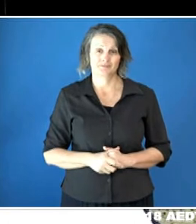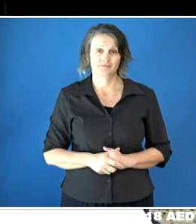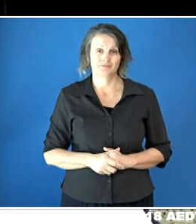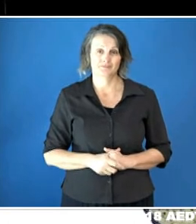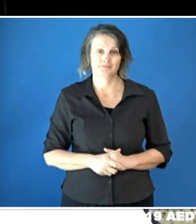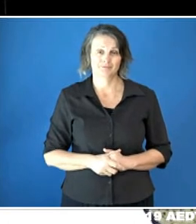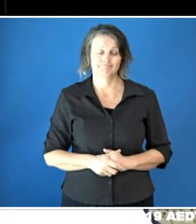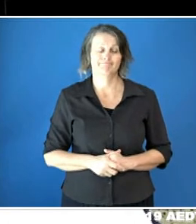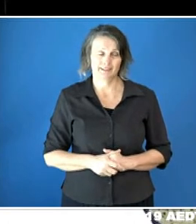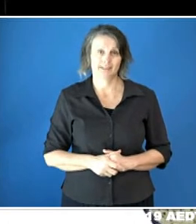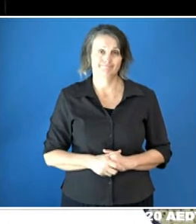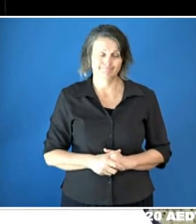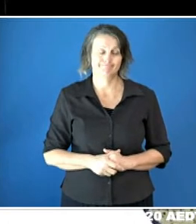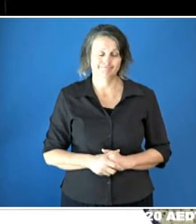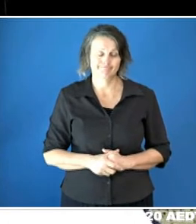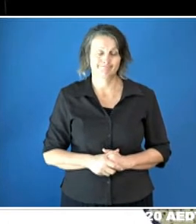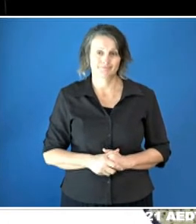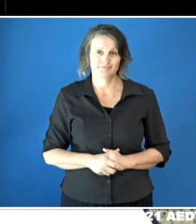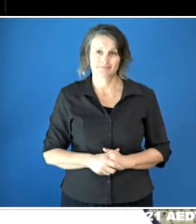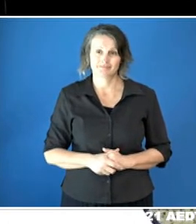Thank you for sharing the story.